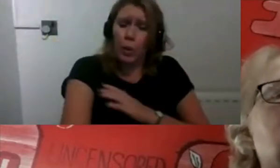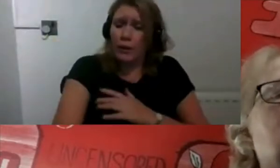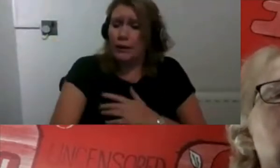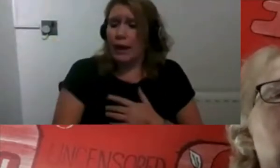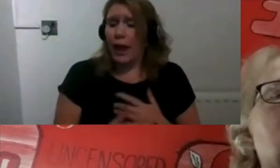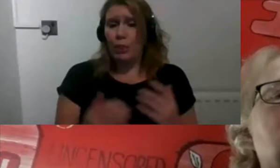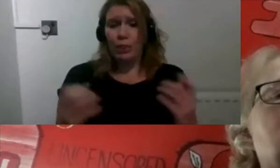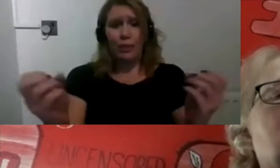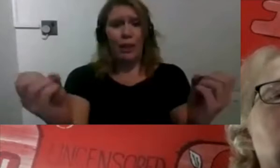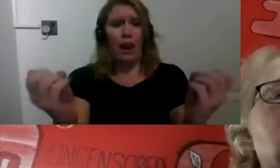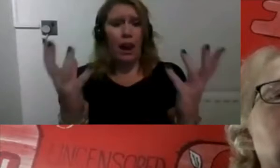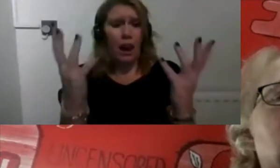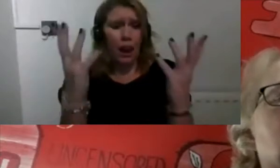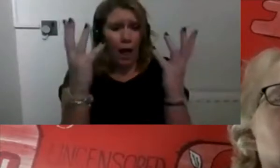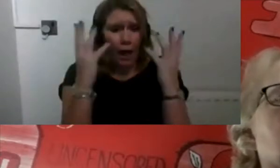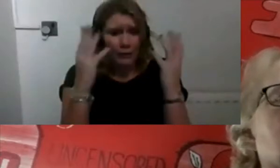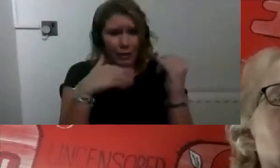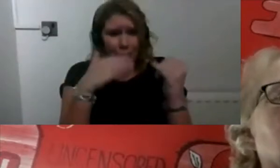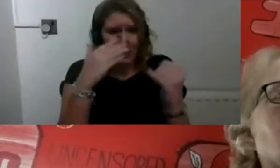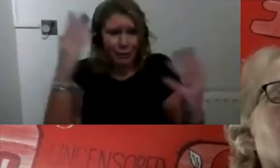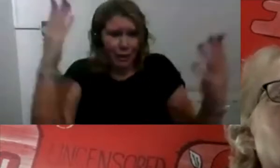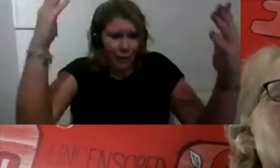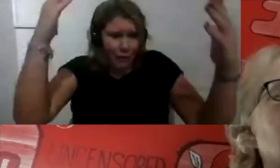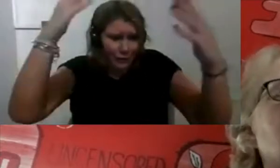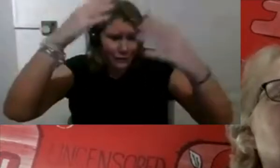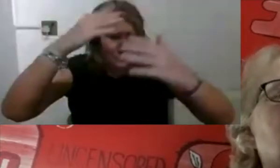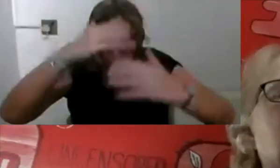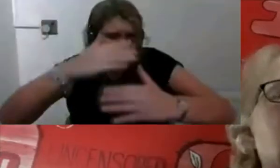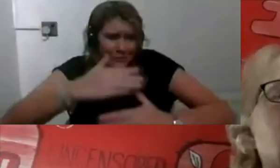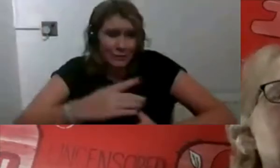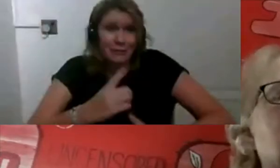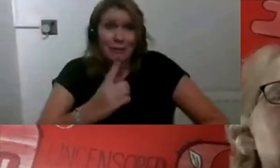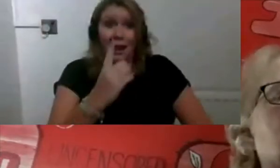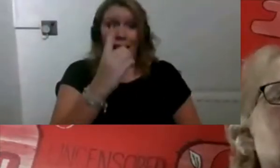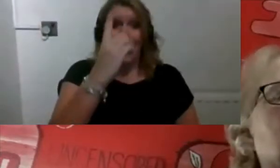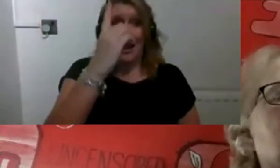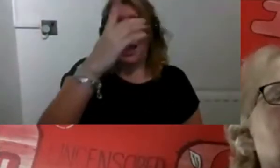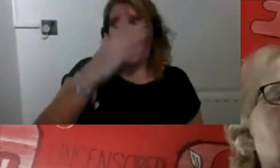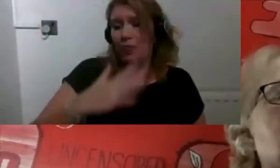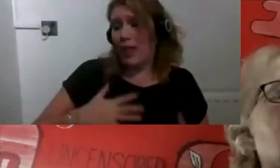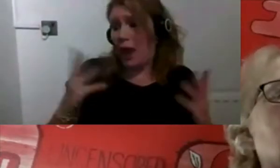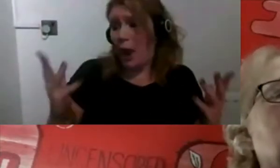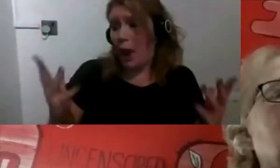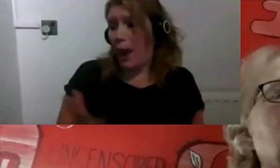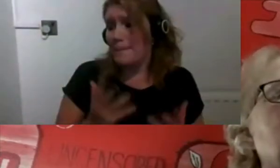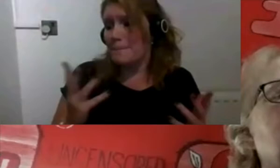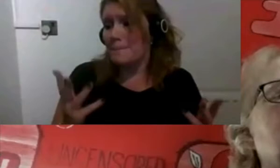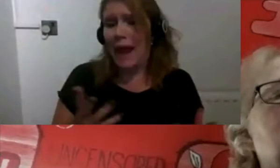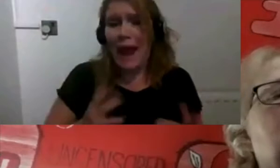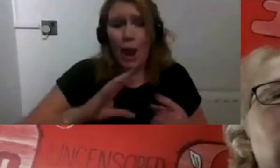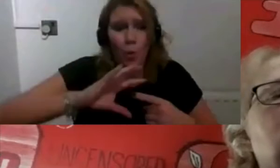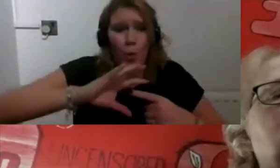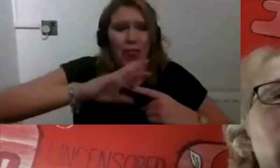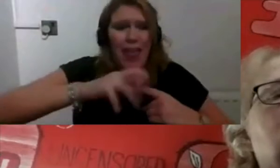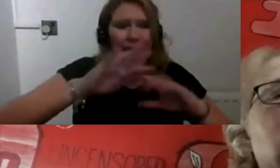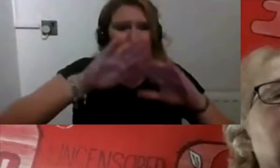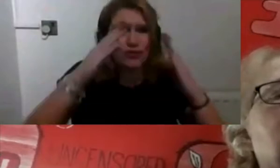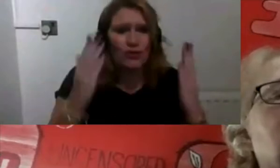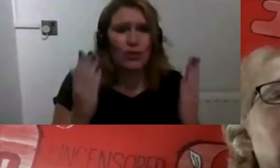That light the endless sky. And then I played with asteroids, Relentless in their pursuit of